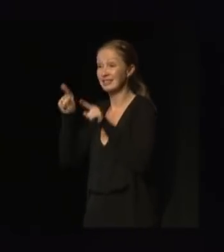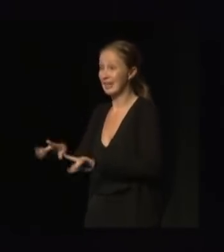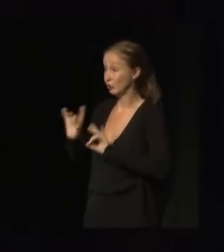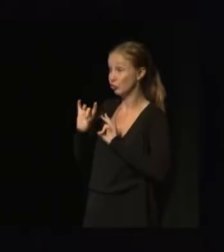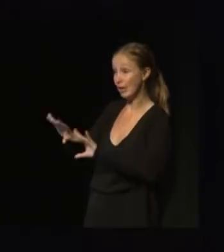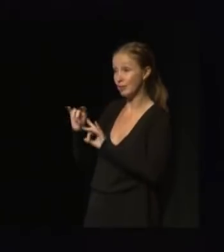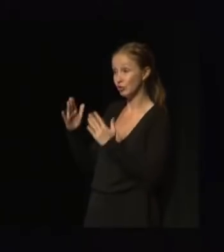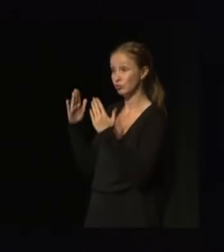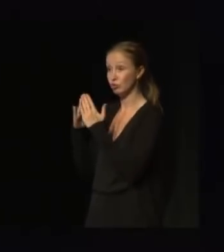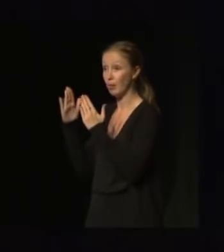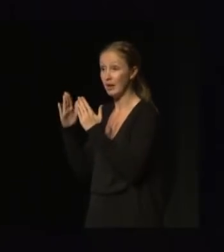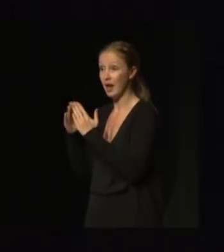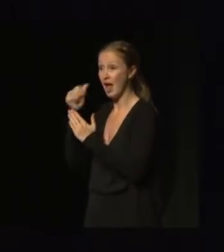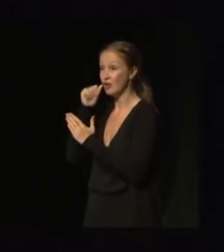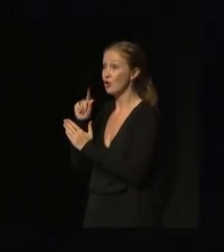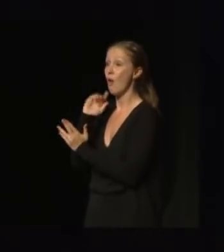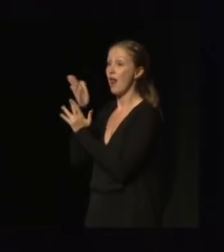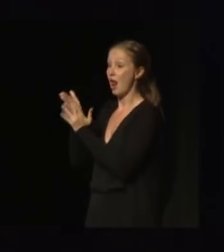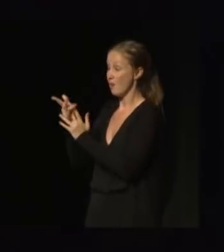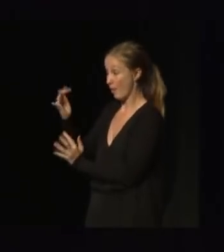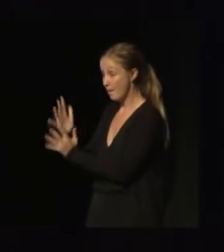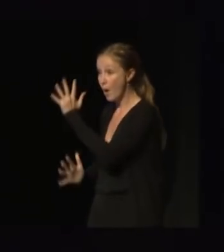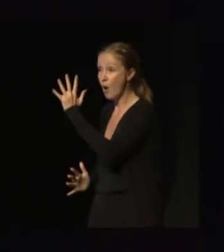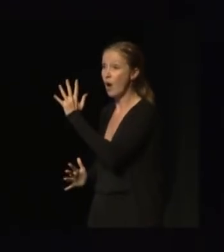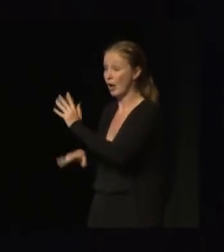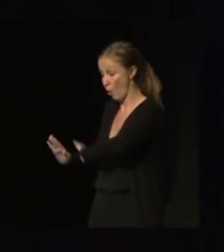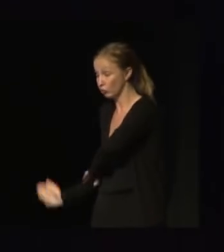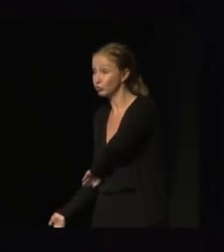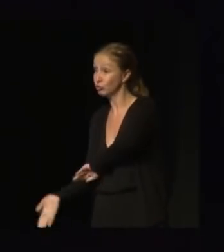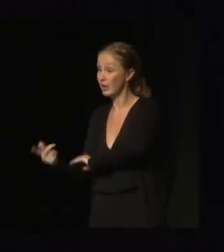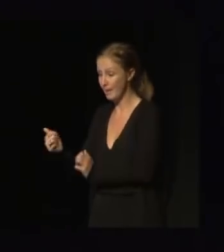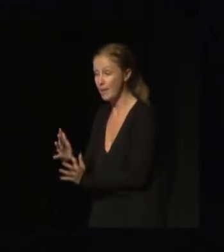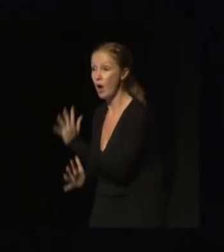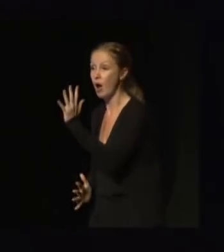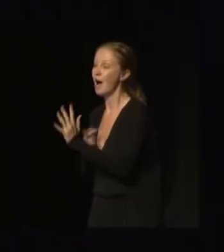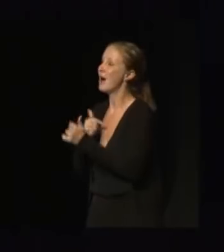Burning of letter boxes. Acid burning of pictures. My favourite is always the walking down Oxford Street